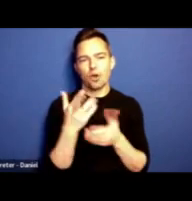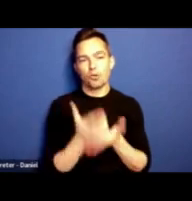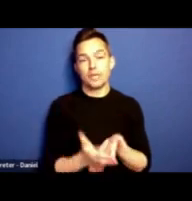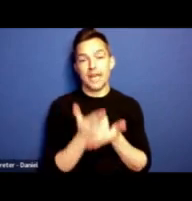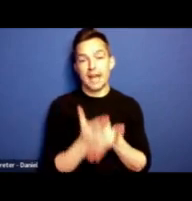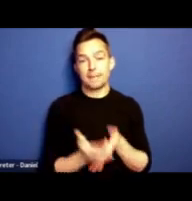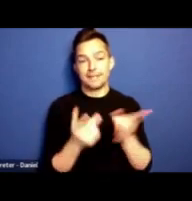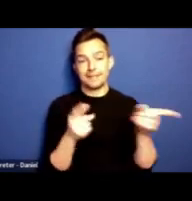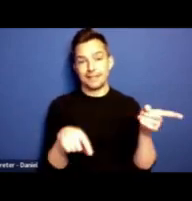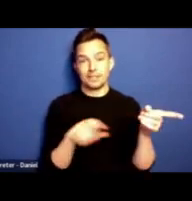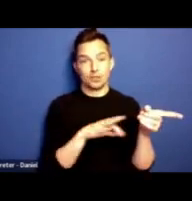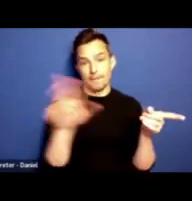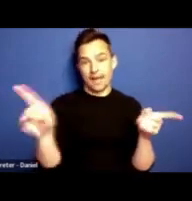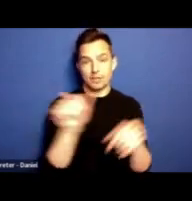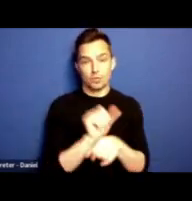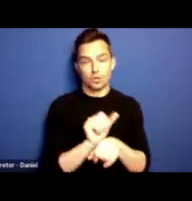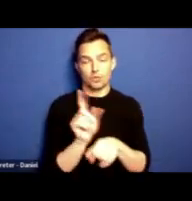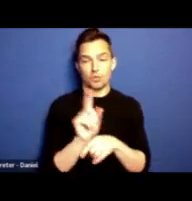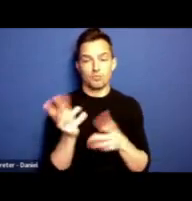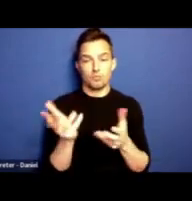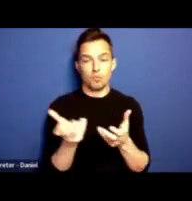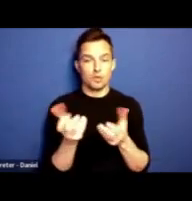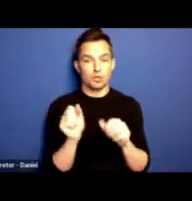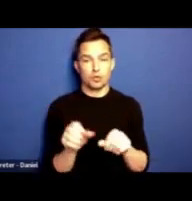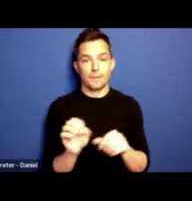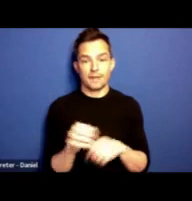needs. He did get back to where he wanted to be or could be. So